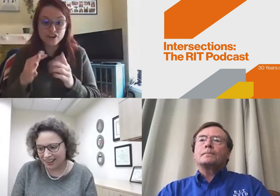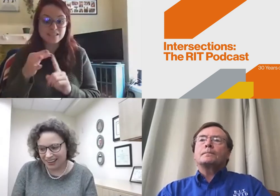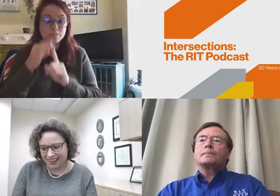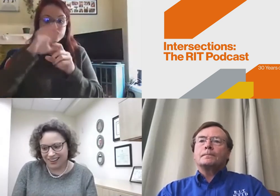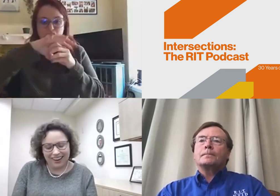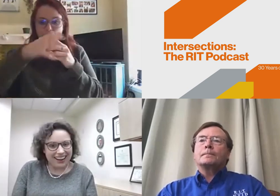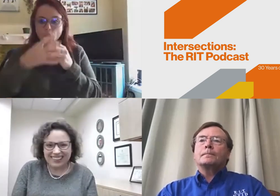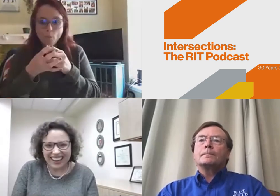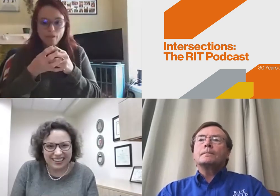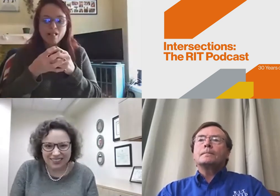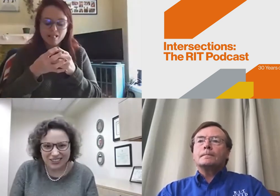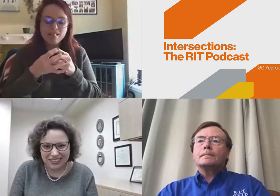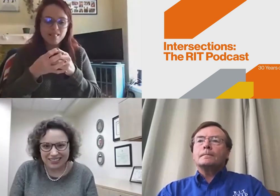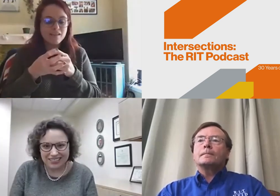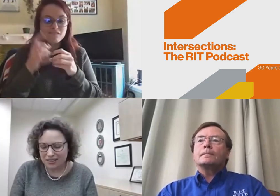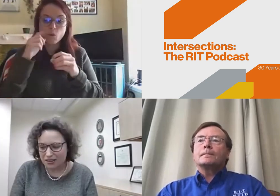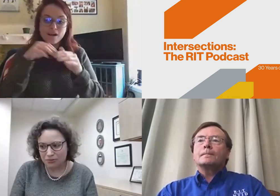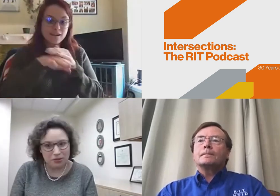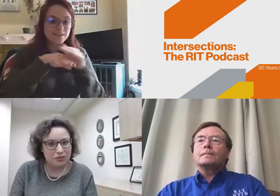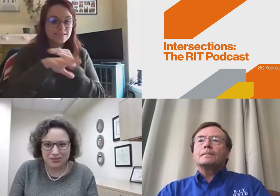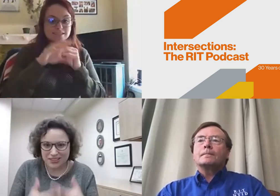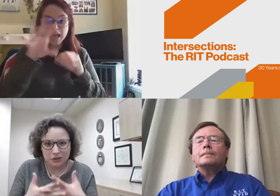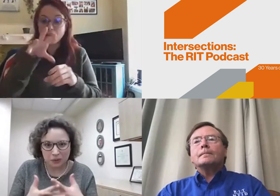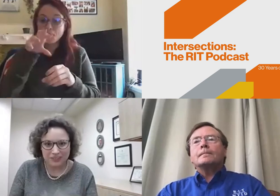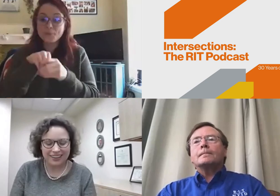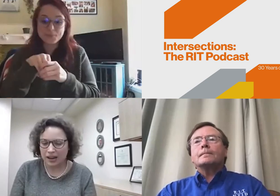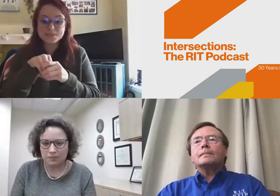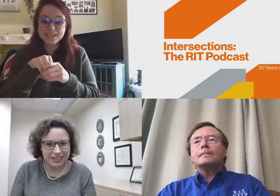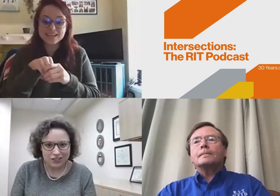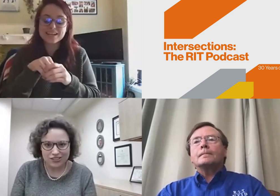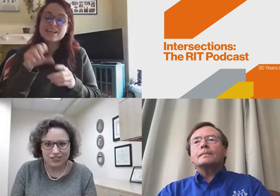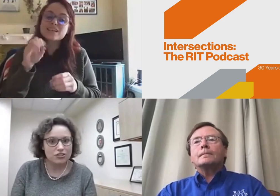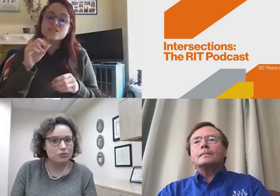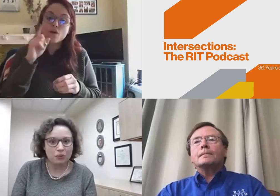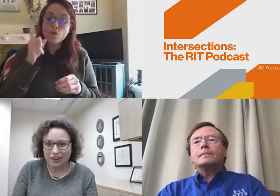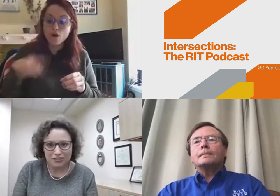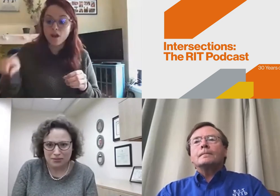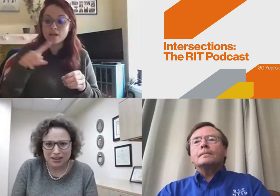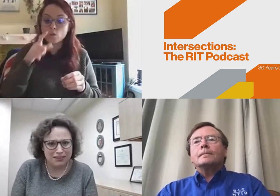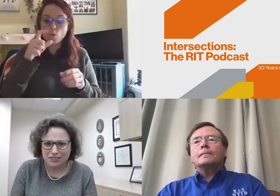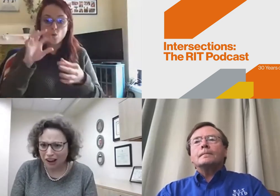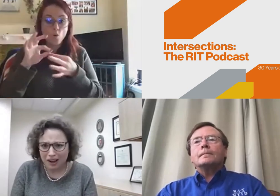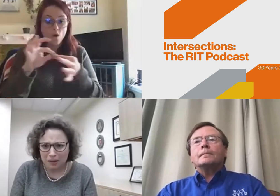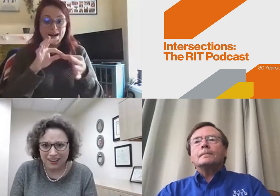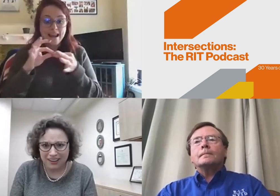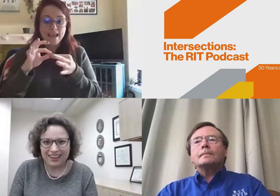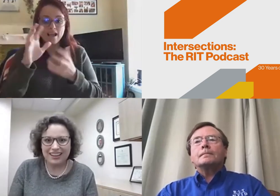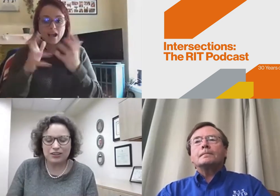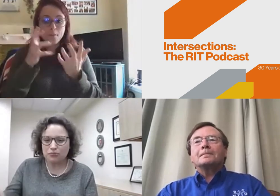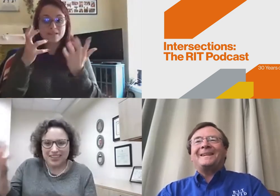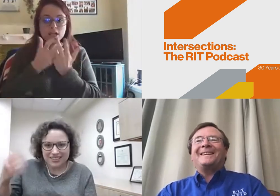I'd like eventually for those of us who coordinate accommodations to work ourselves out of a job.